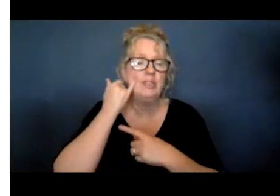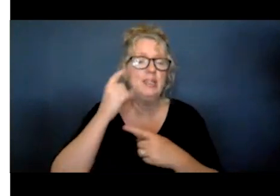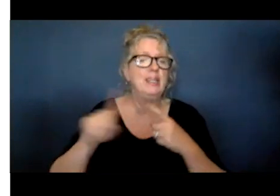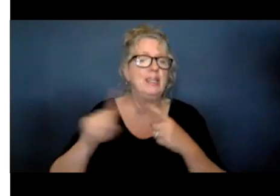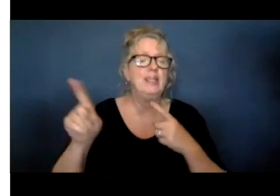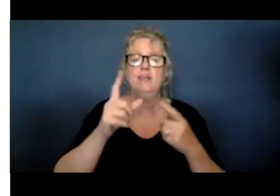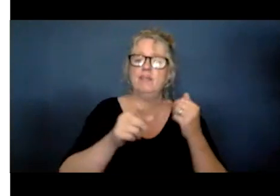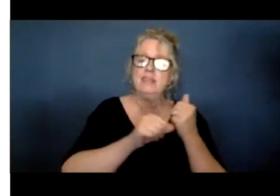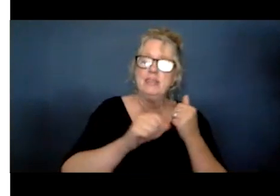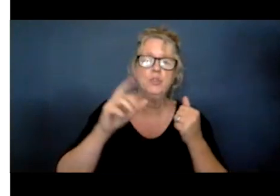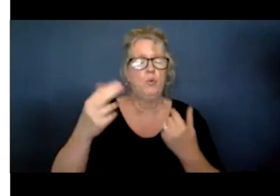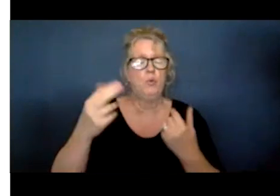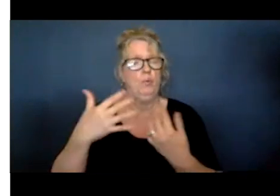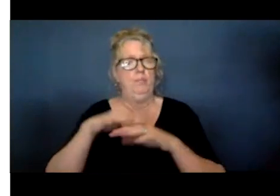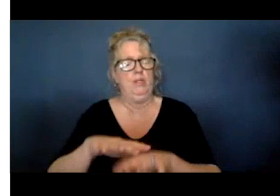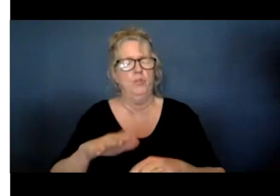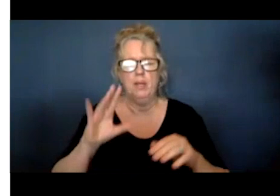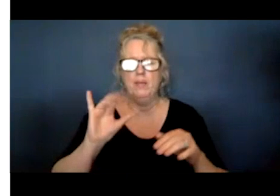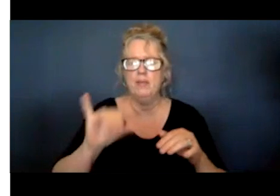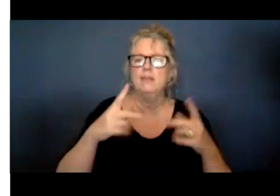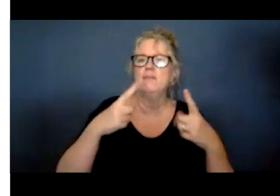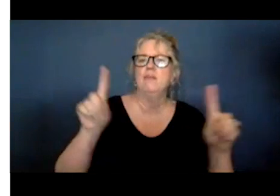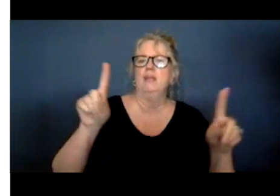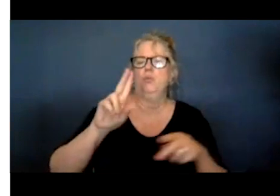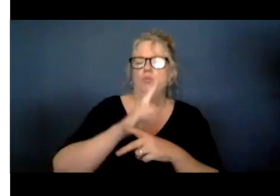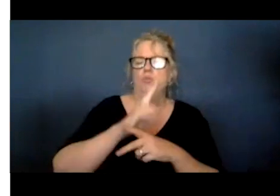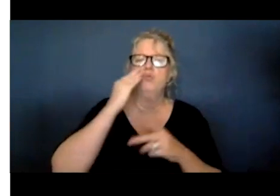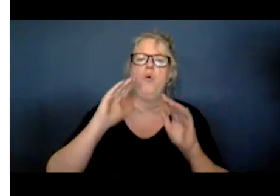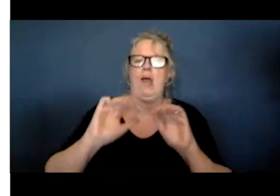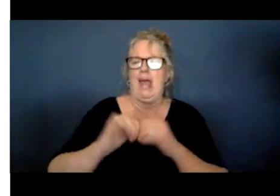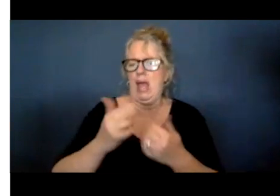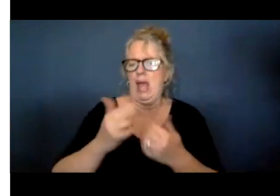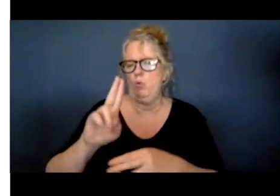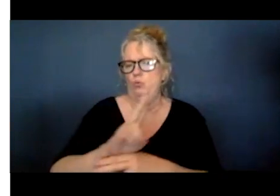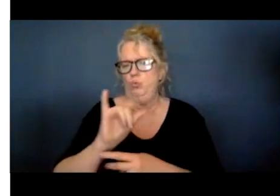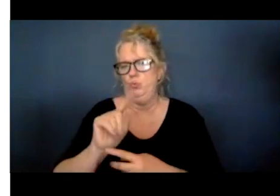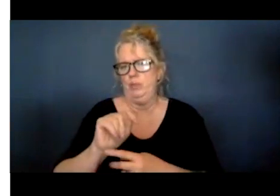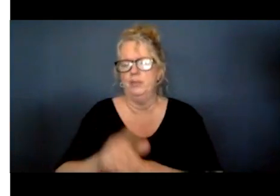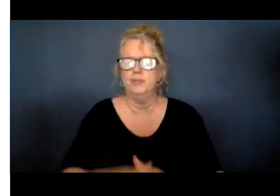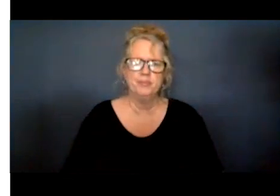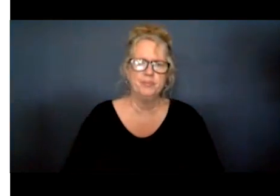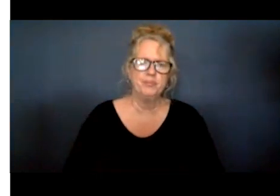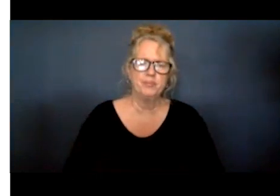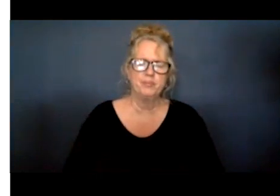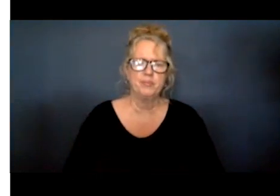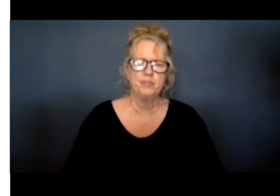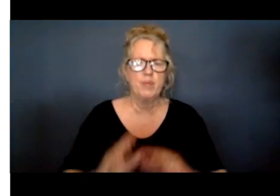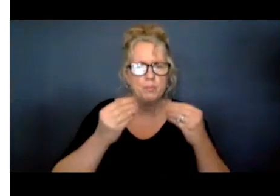mainstream, is only effective when users know how to use it. Provide training not just for